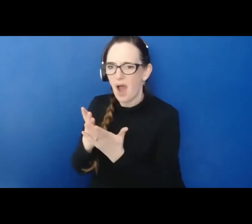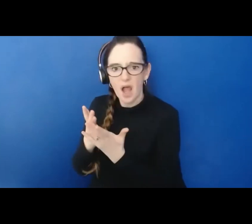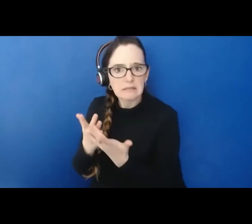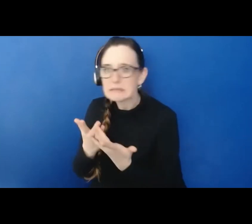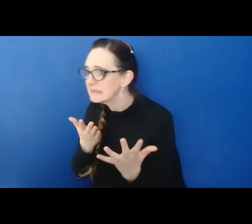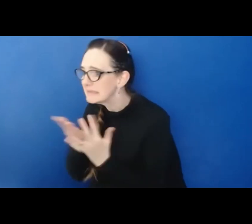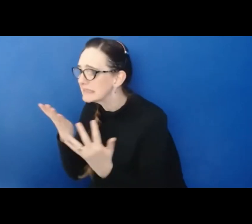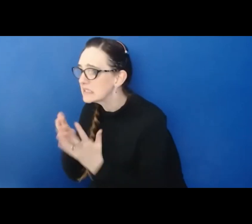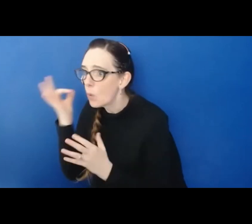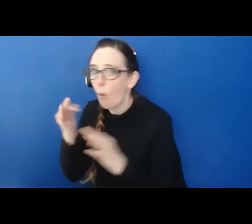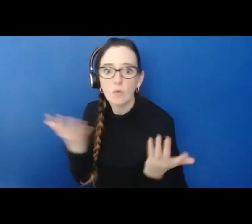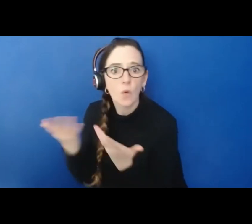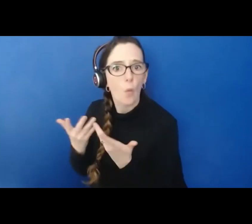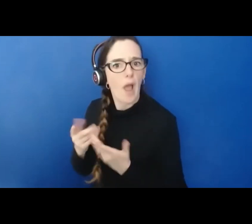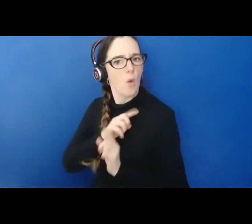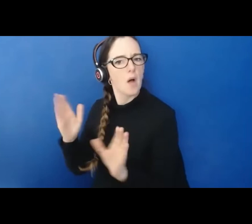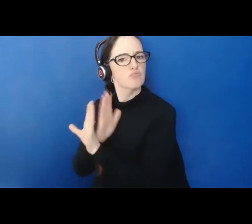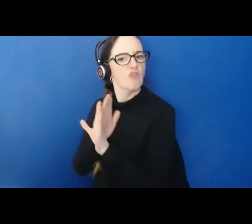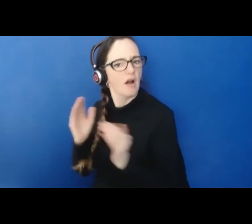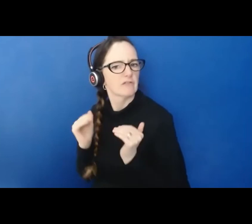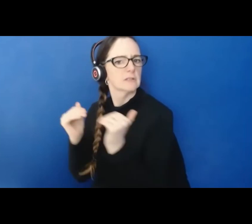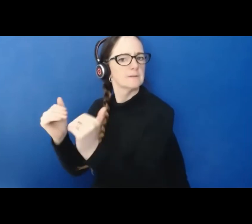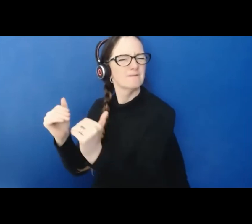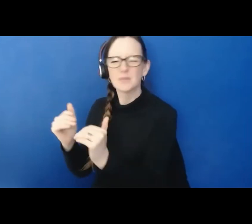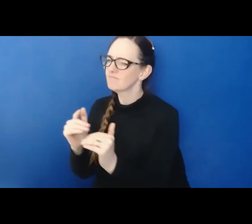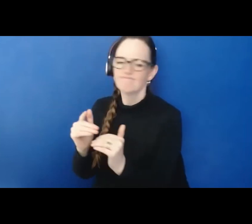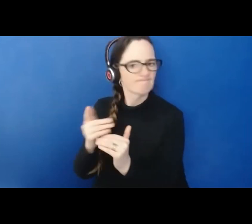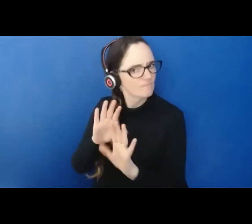the communities. We sustained those relationships and we carried